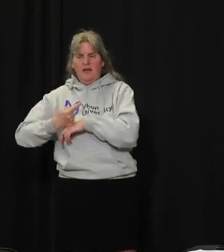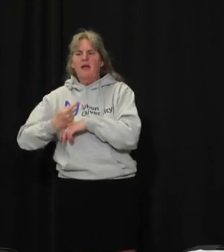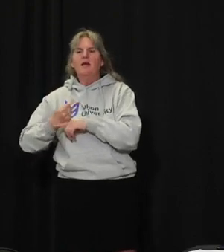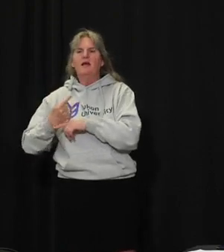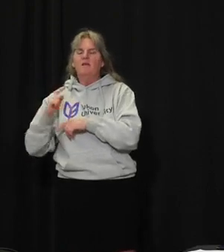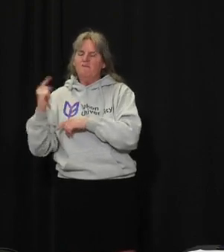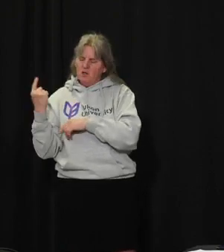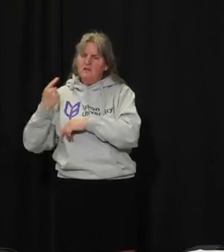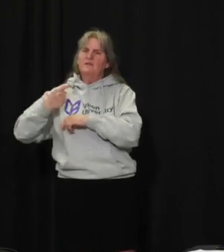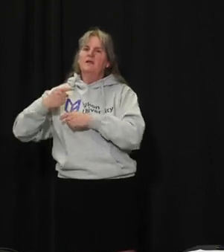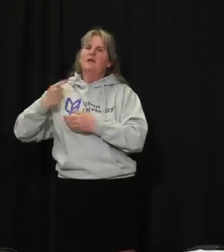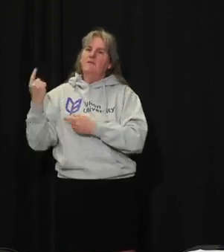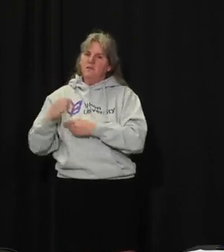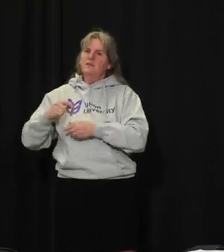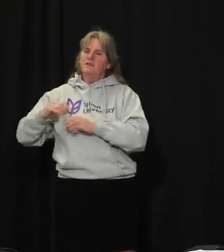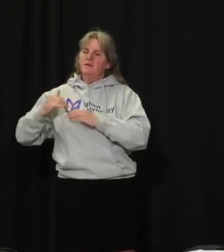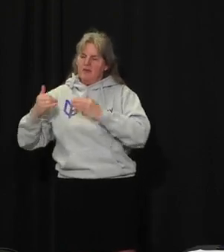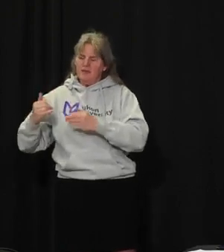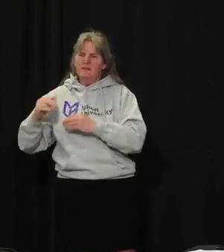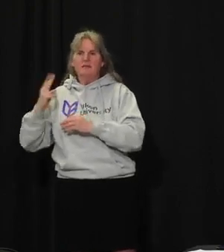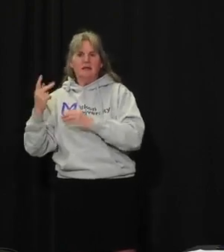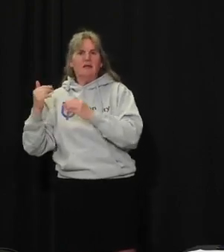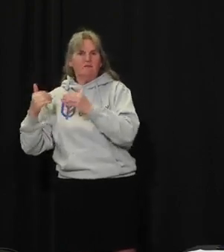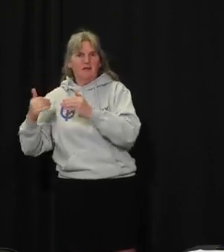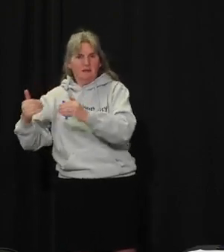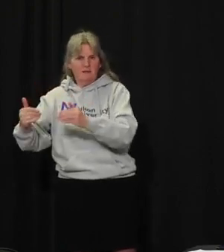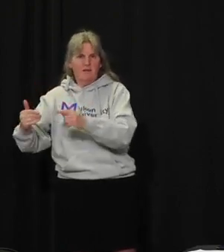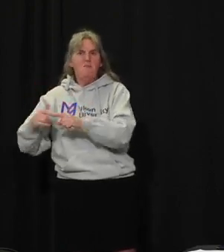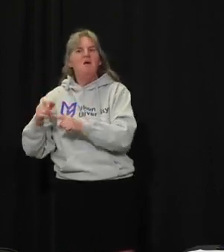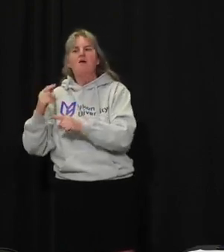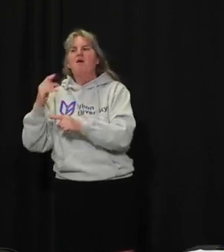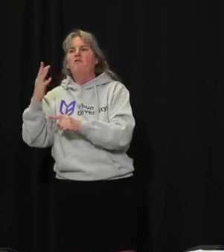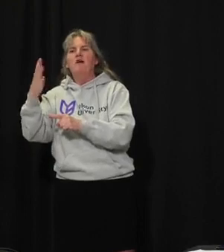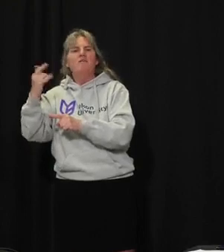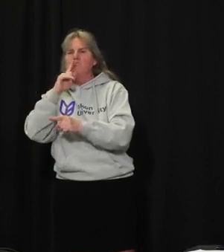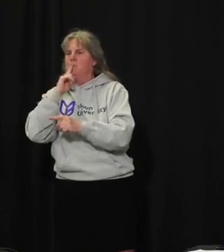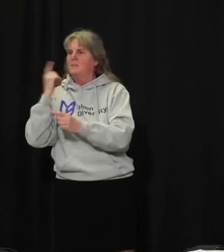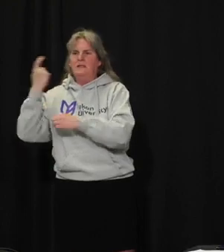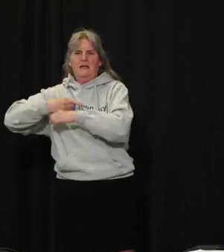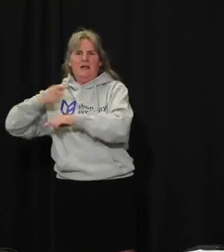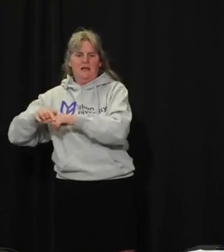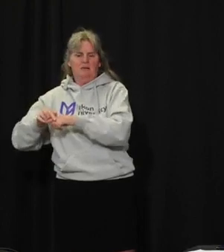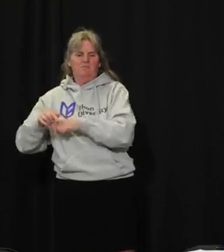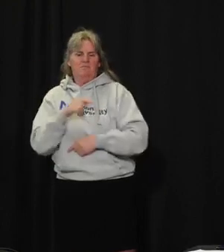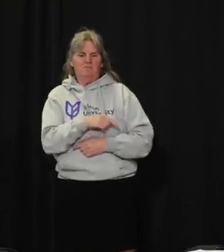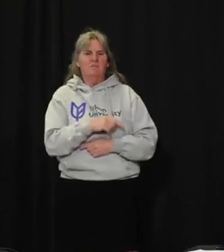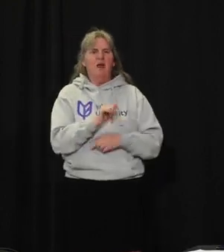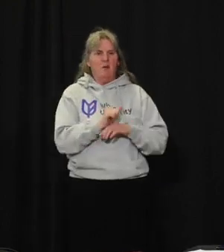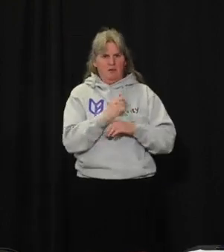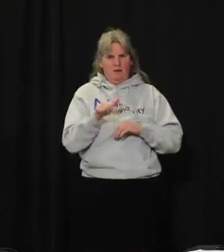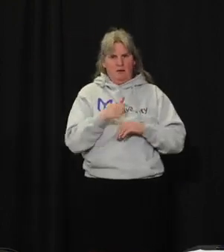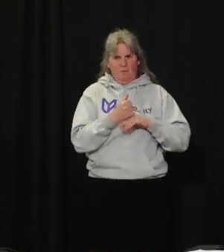but no hard dates past phases three, four or five. Our neighbours to the east in the Northwest Territories have